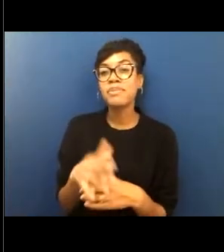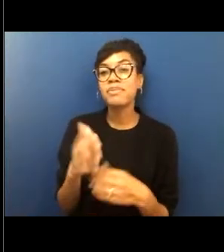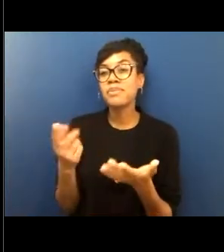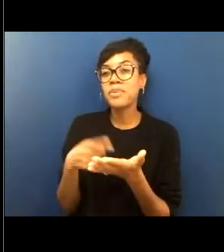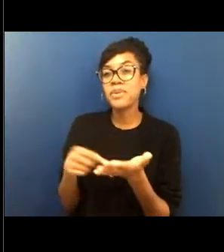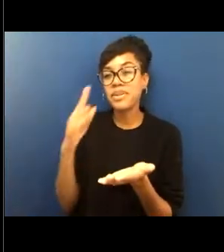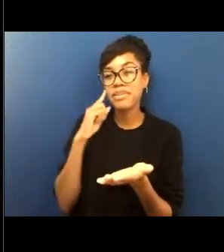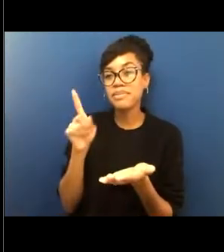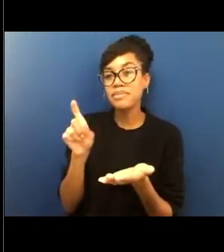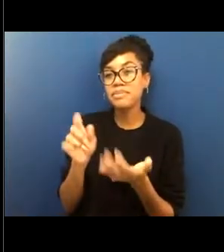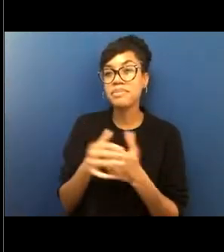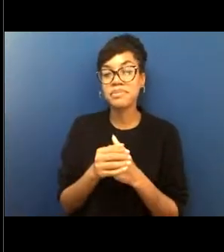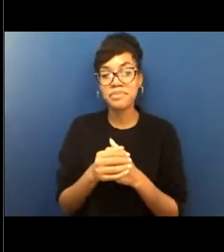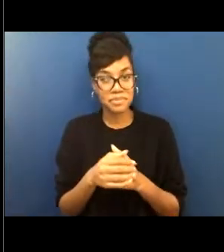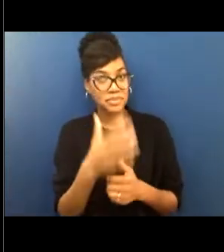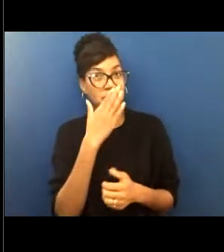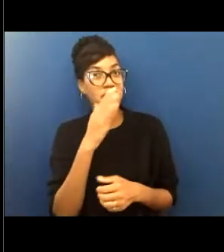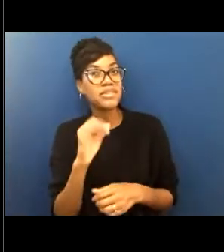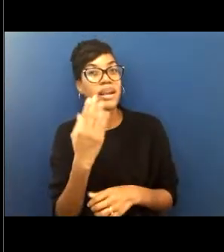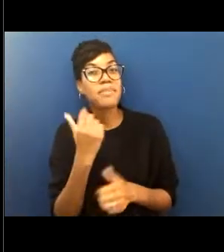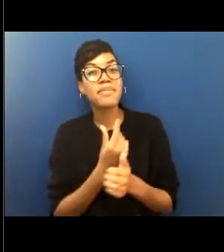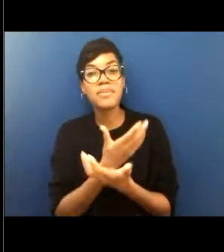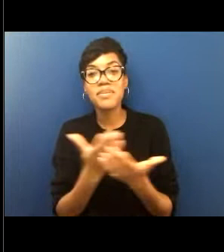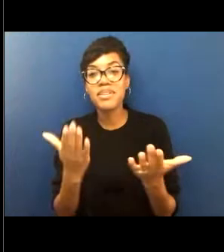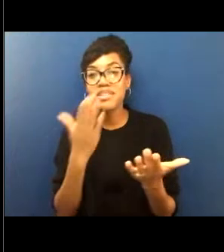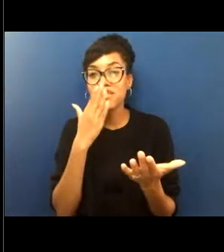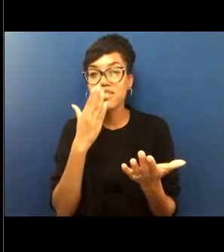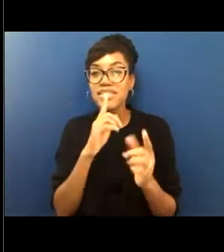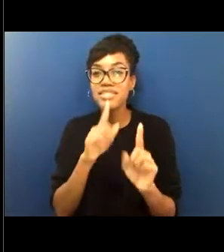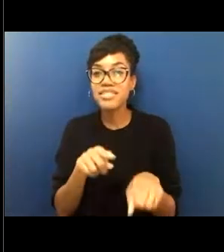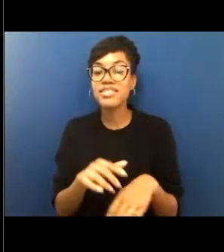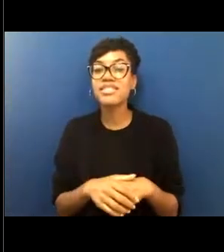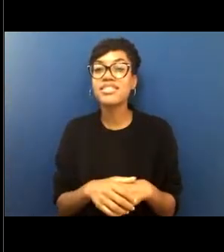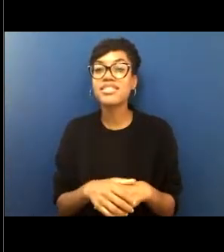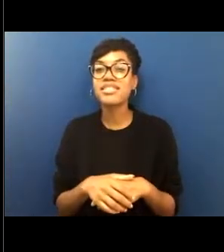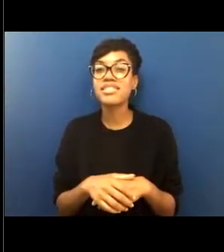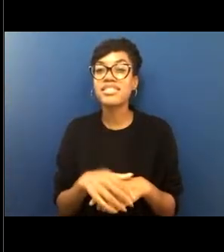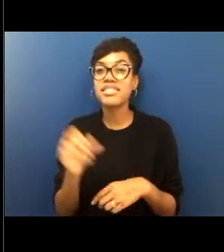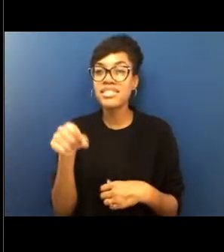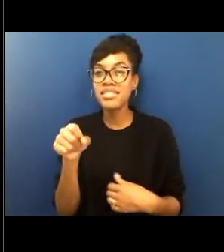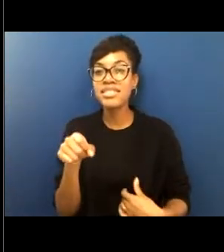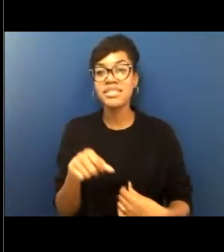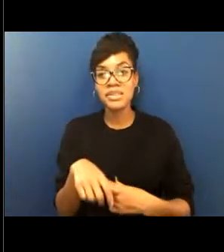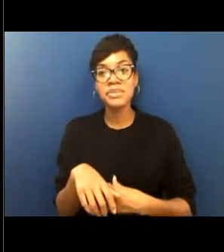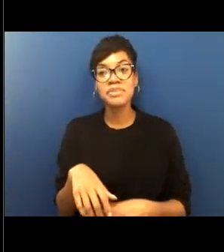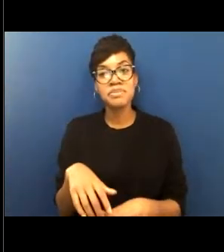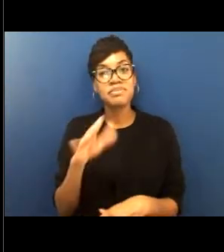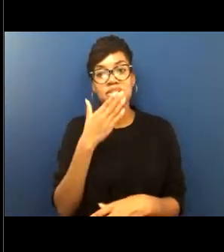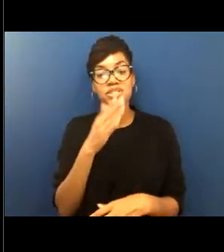Good job, everyone, those were really good examples of what makes a crab, a crab, which was great.